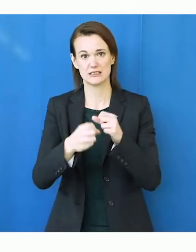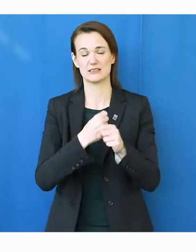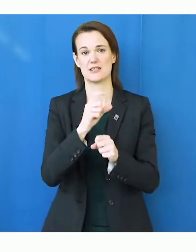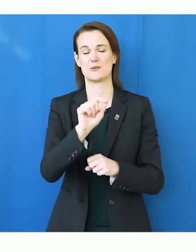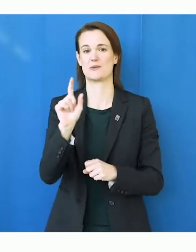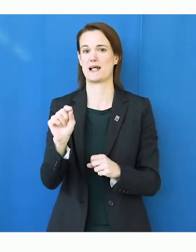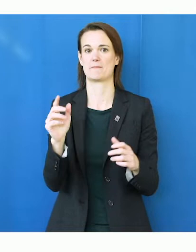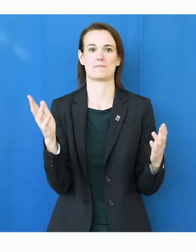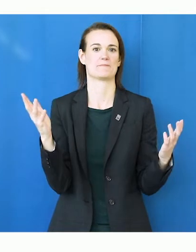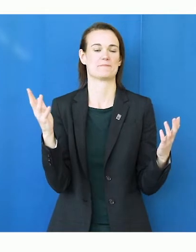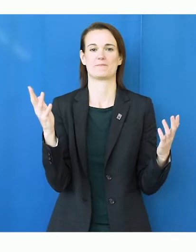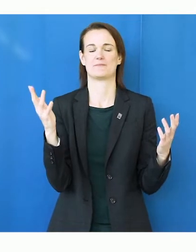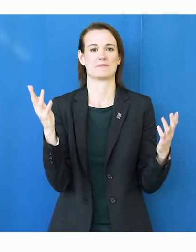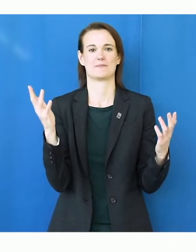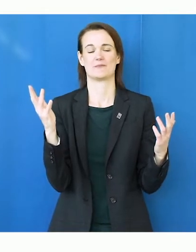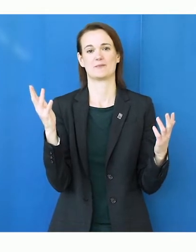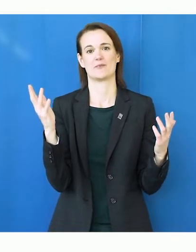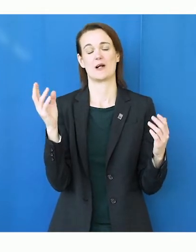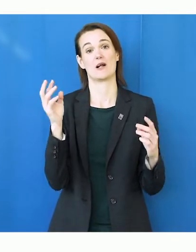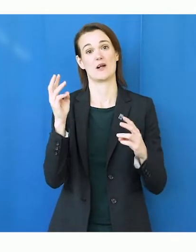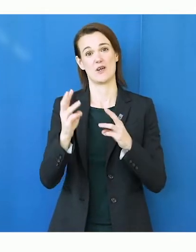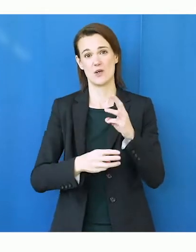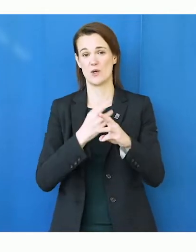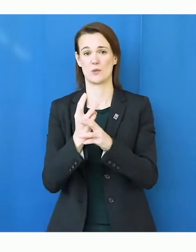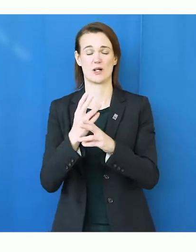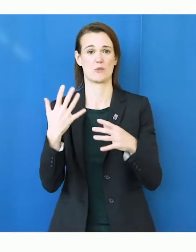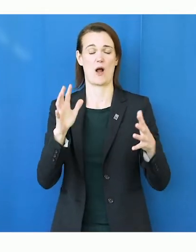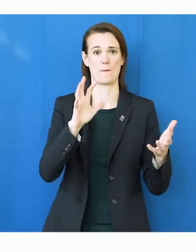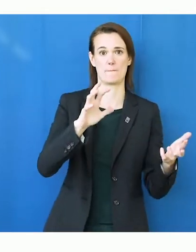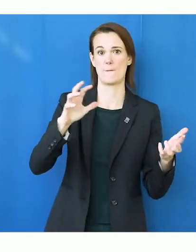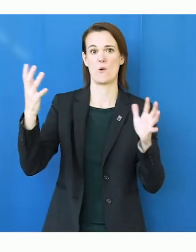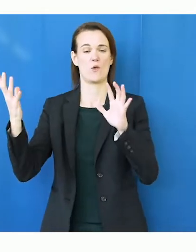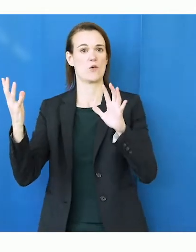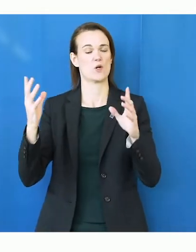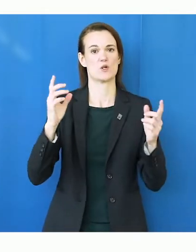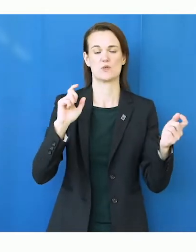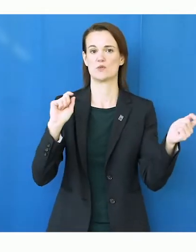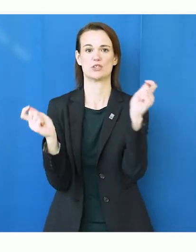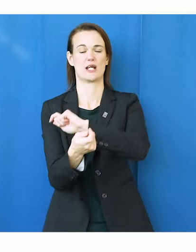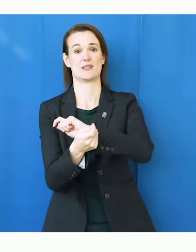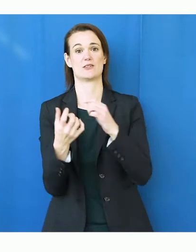The world has gone through an unprecedented change and we are still getting used to the new normal.